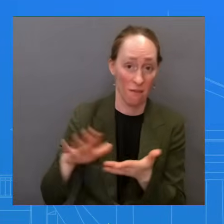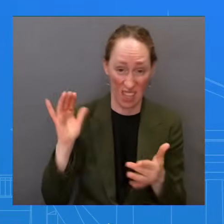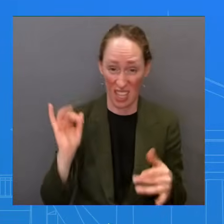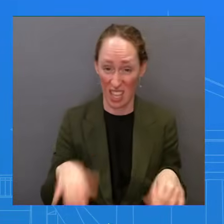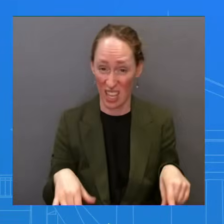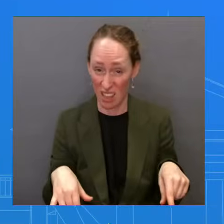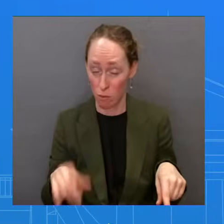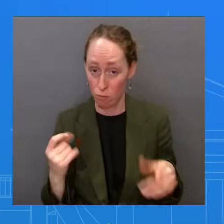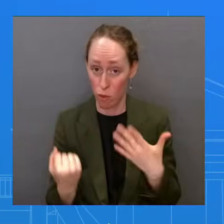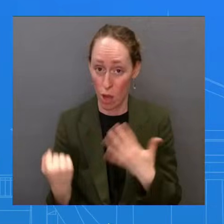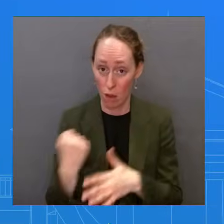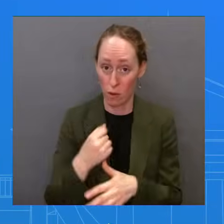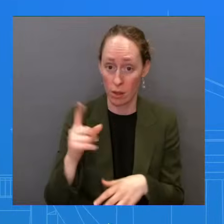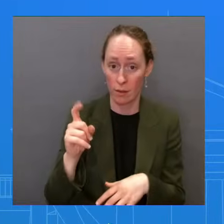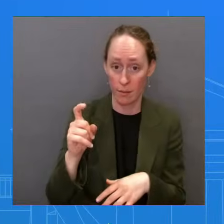Ms. Jean-Pierre: So, look -- and I said this earlier --